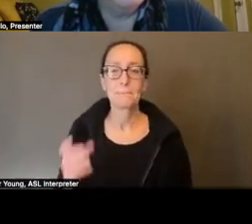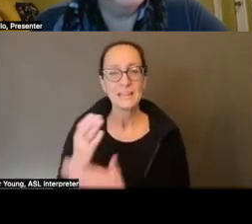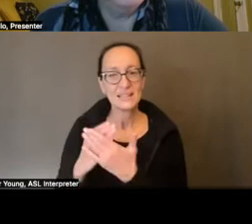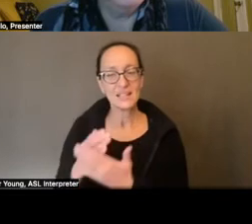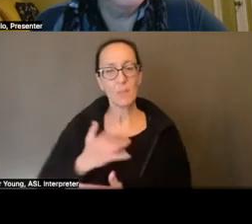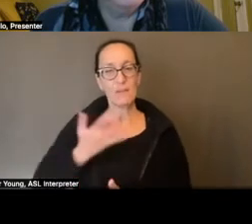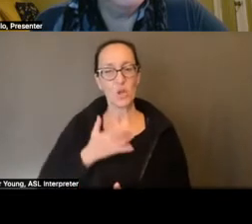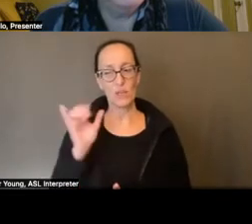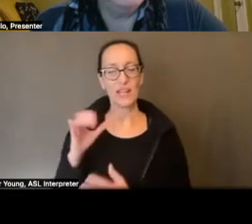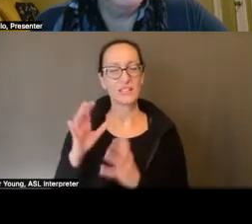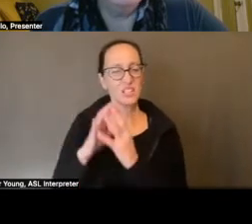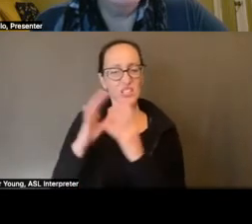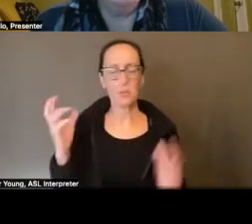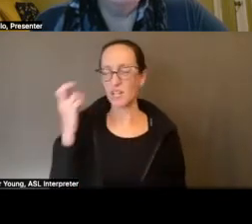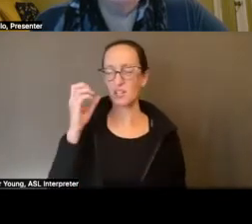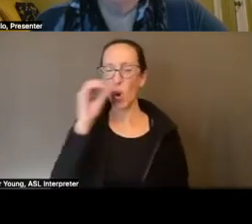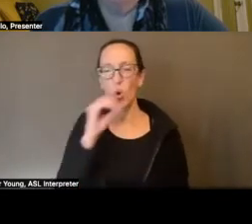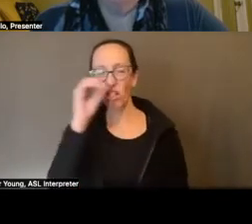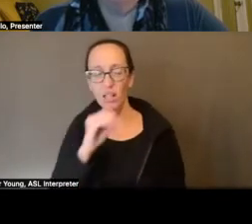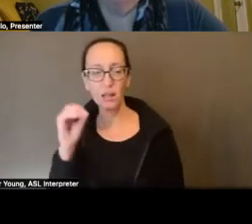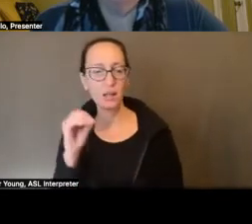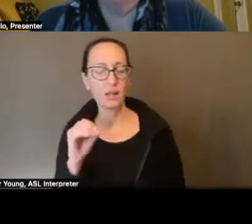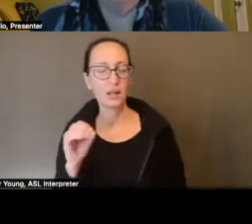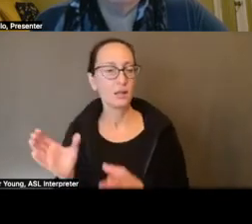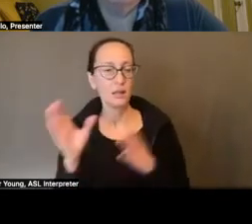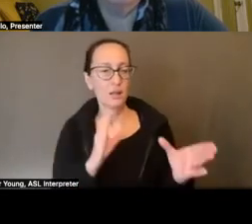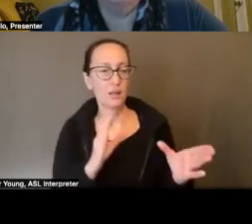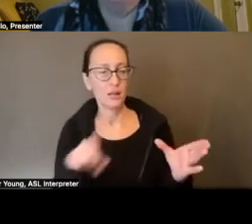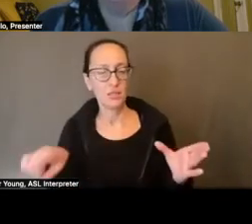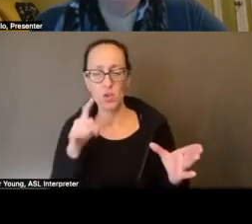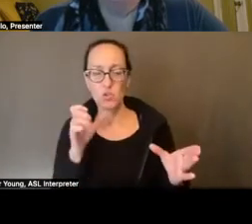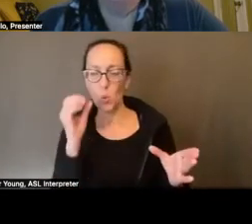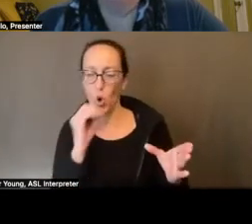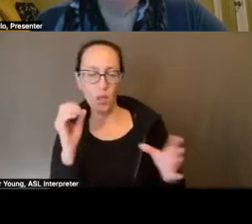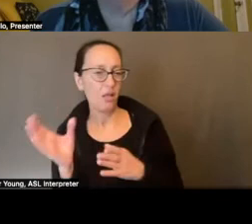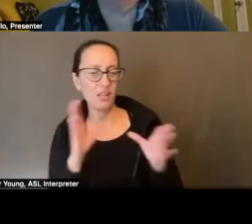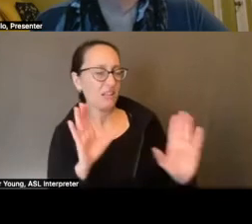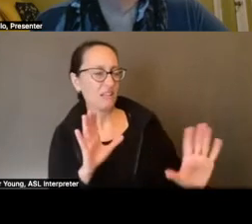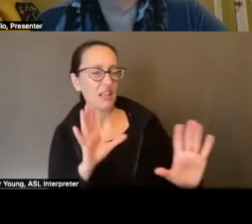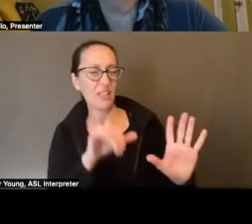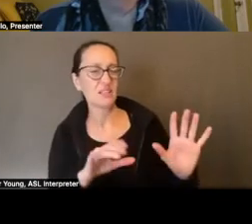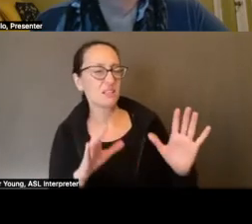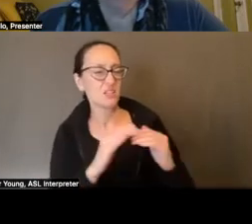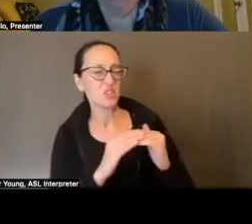or too manual for the oralists. And the name cued speech makes it sound like